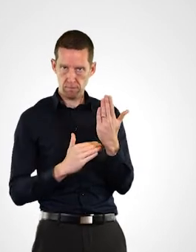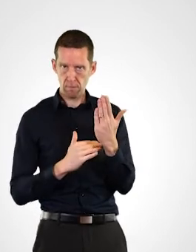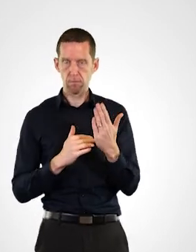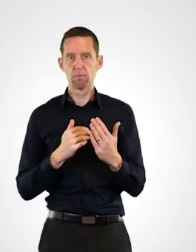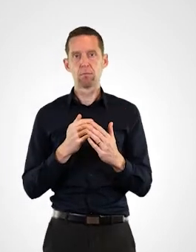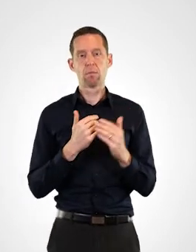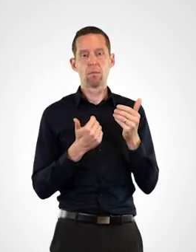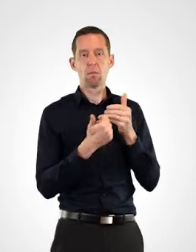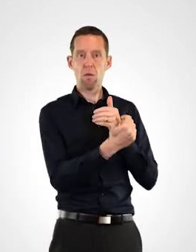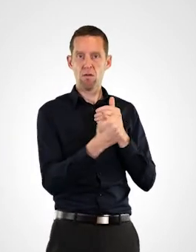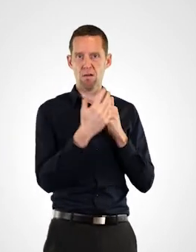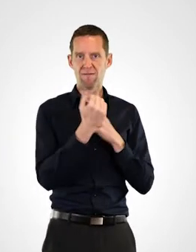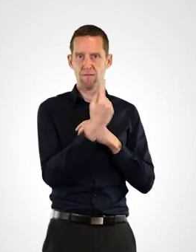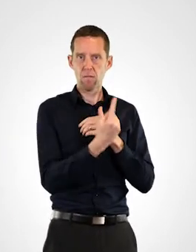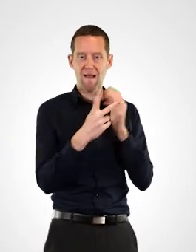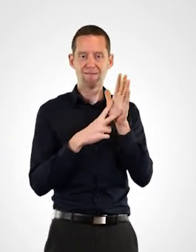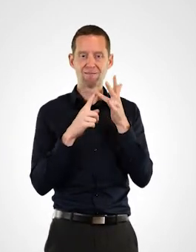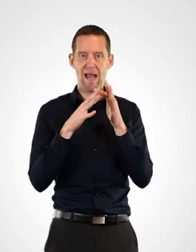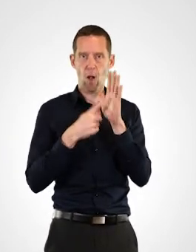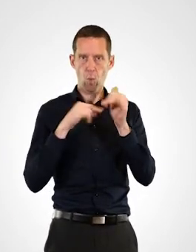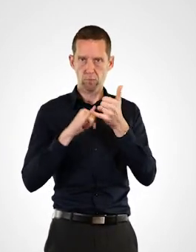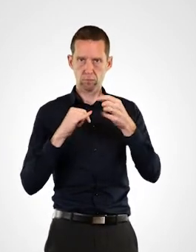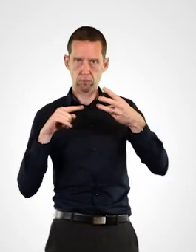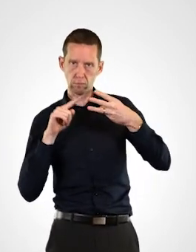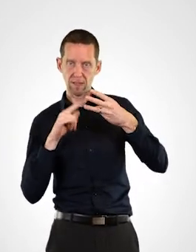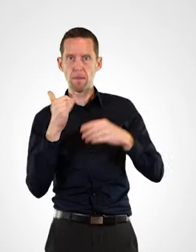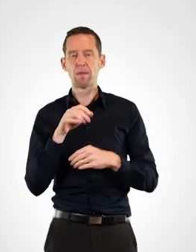They have isolated vowels from the pre-canonical level.